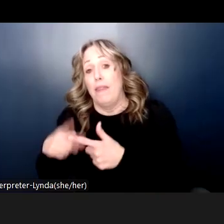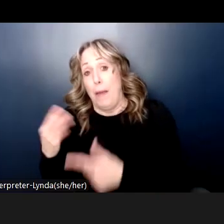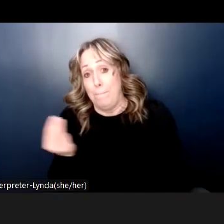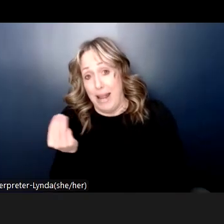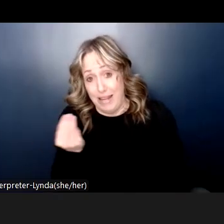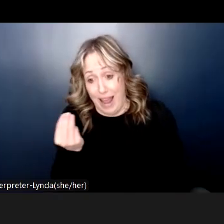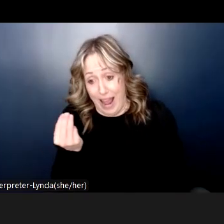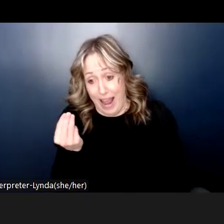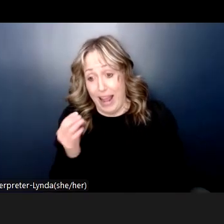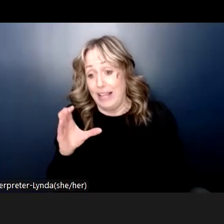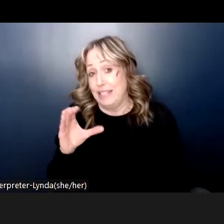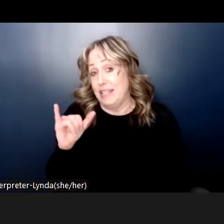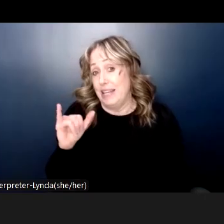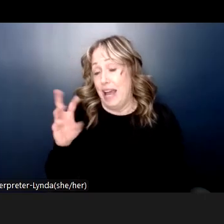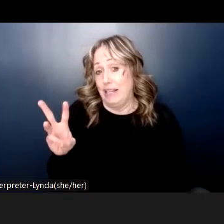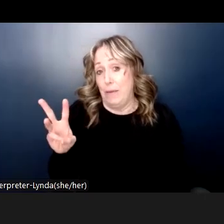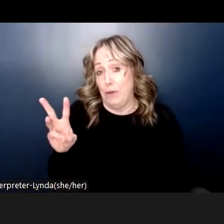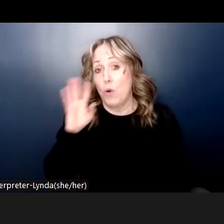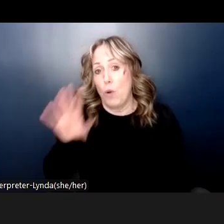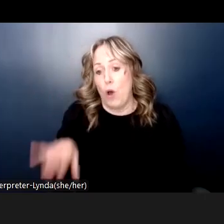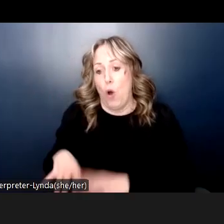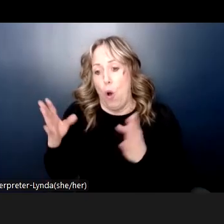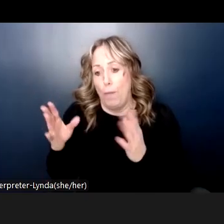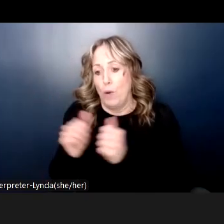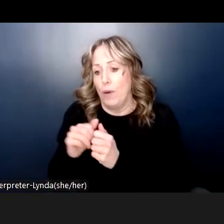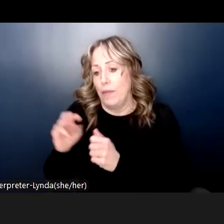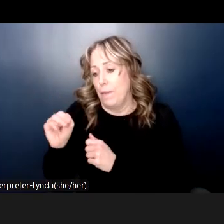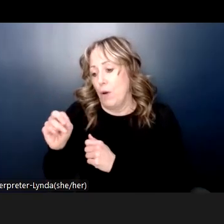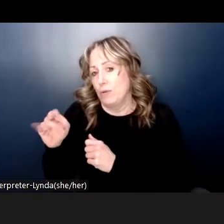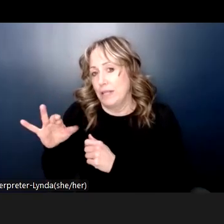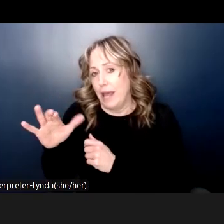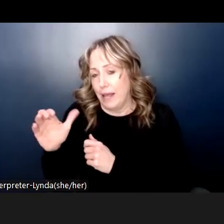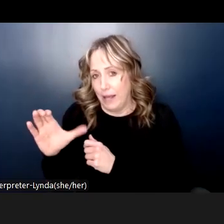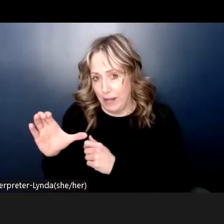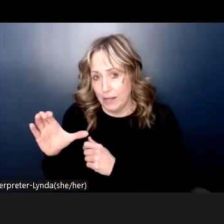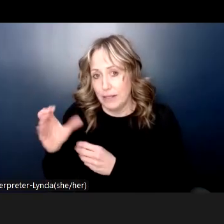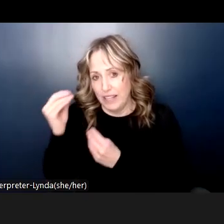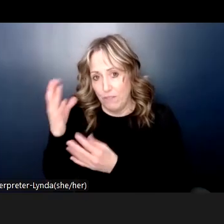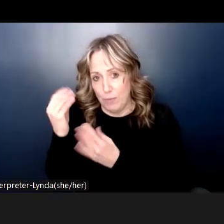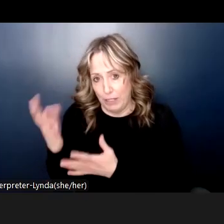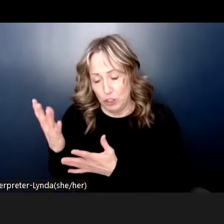that CIW will open from with mosaic data. And those would be the few things that we did work